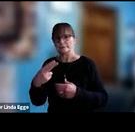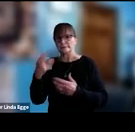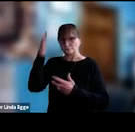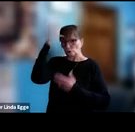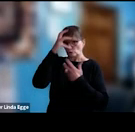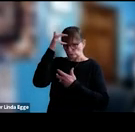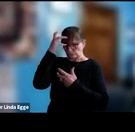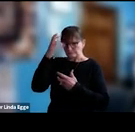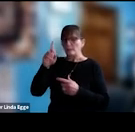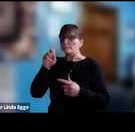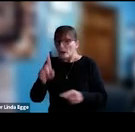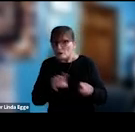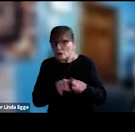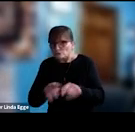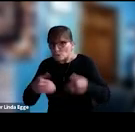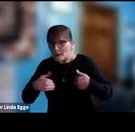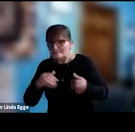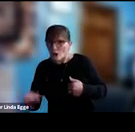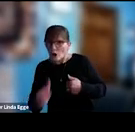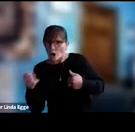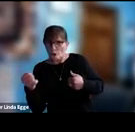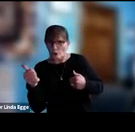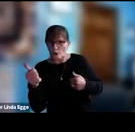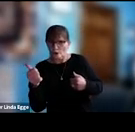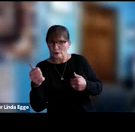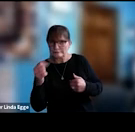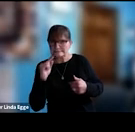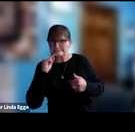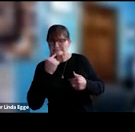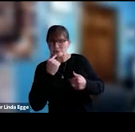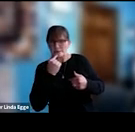but she has other very serious complexities to it.